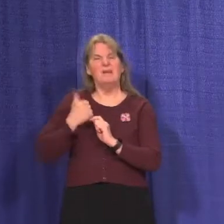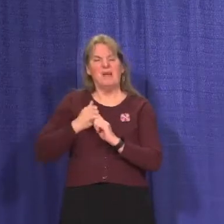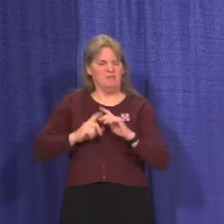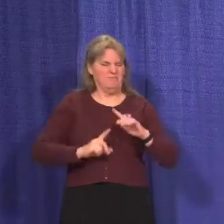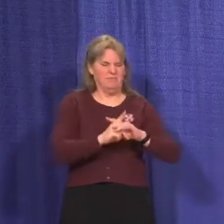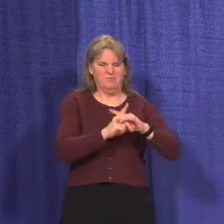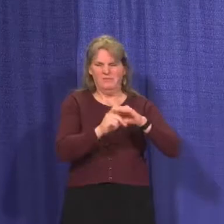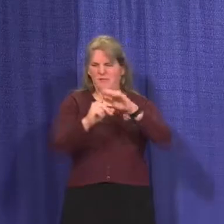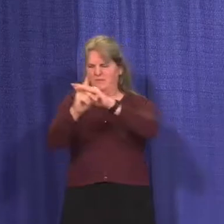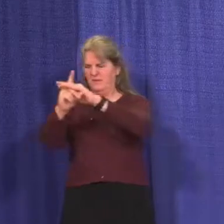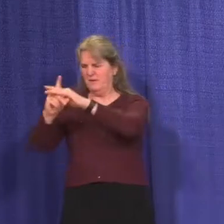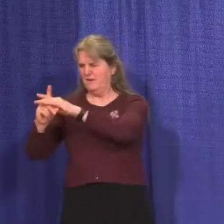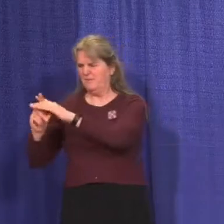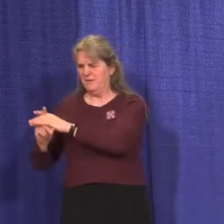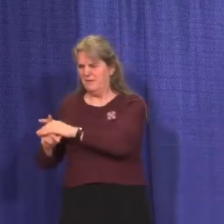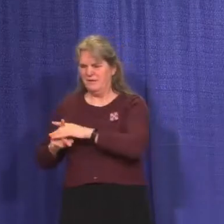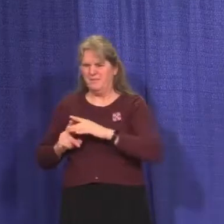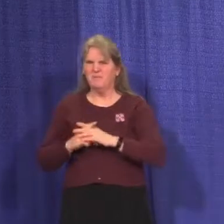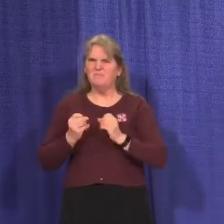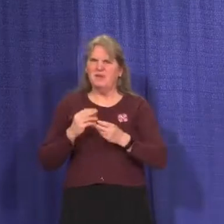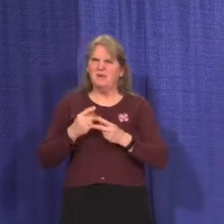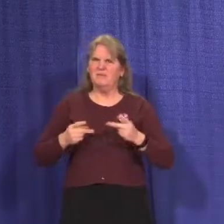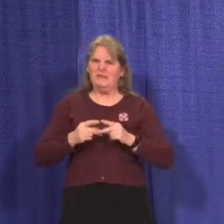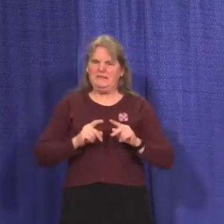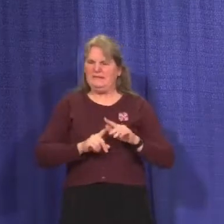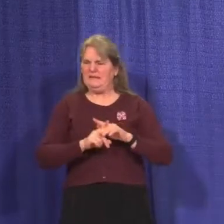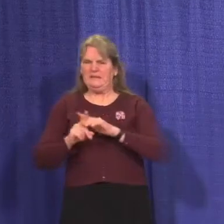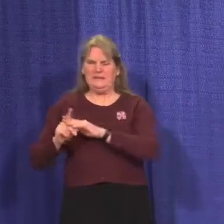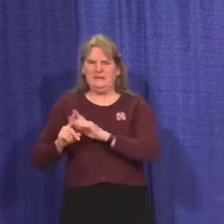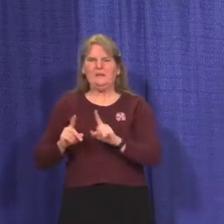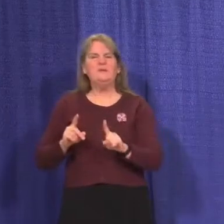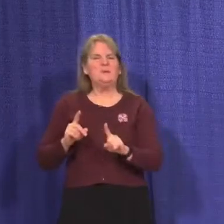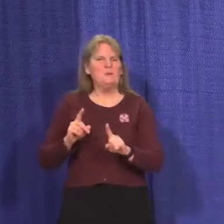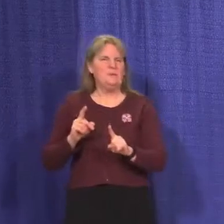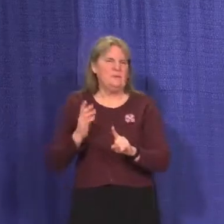areas and it is inevitable that variants strange rolls spread